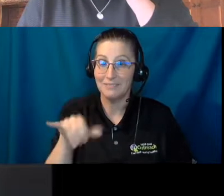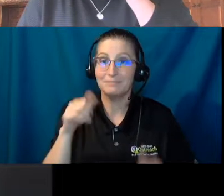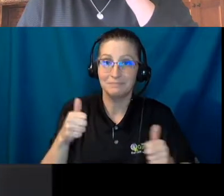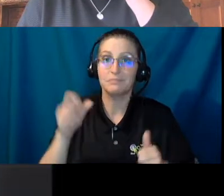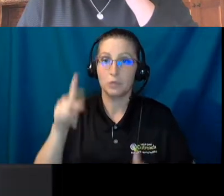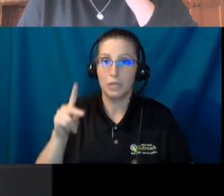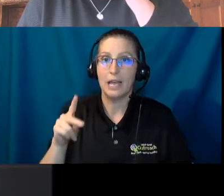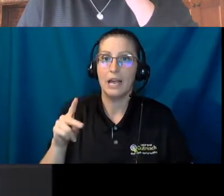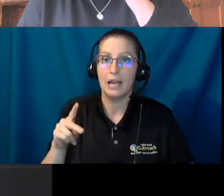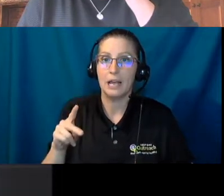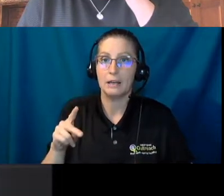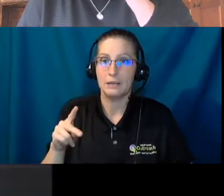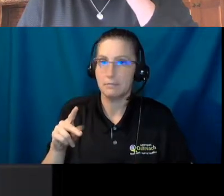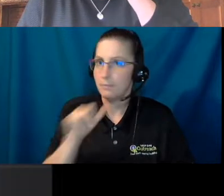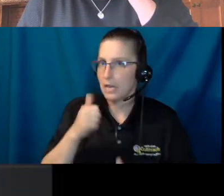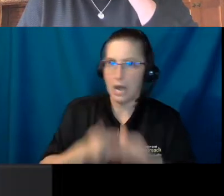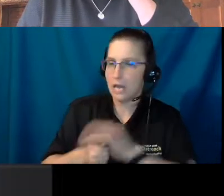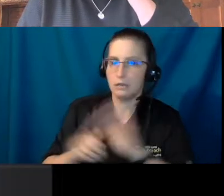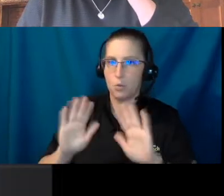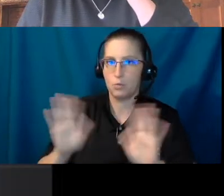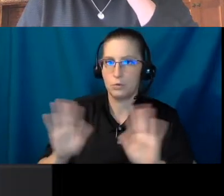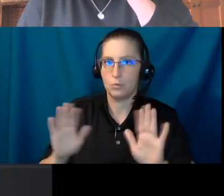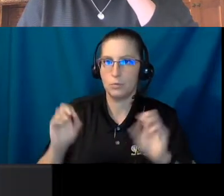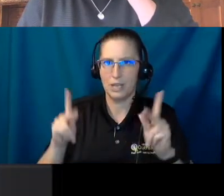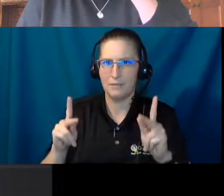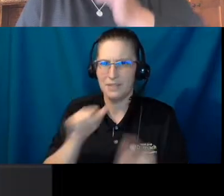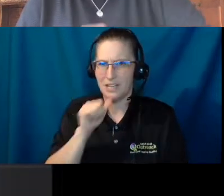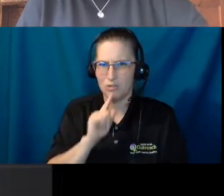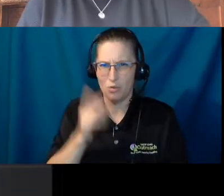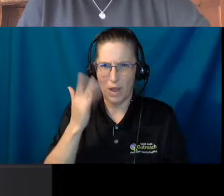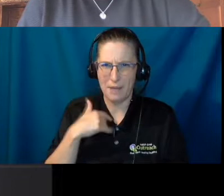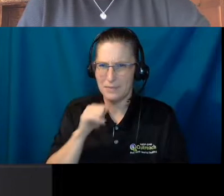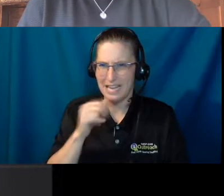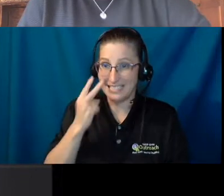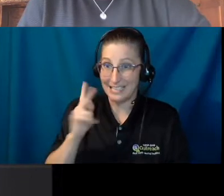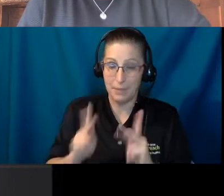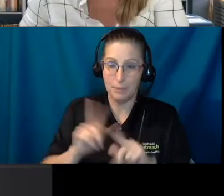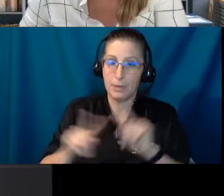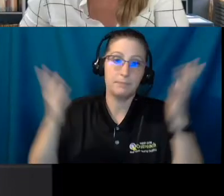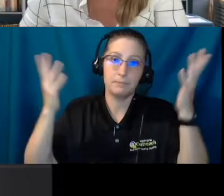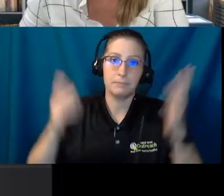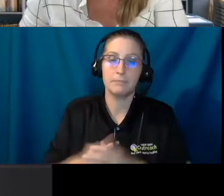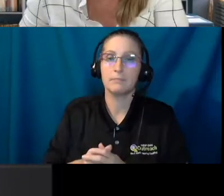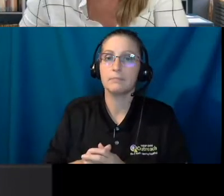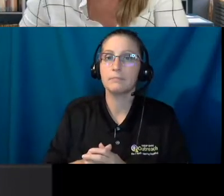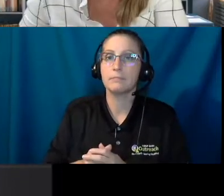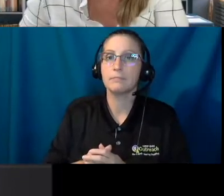gonna I'm not gonna hide this Okay, so I don't know why I'm not seeing people now But anyways, Kayla Coburn: What if you click show video panel?